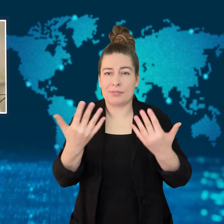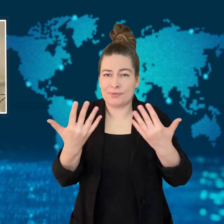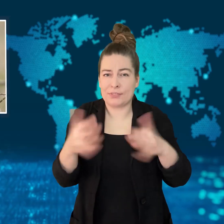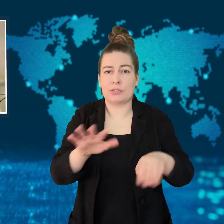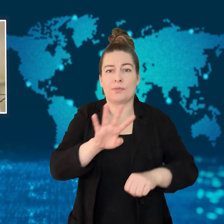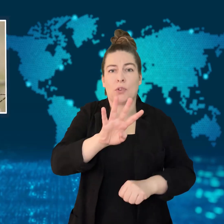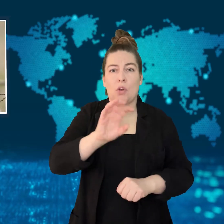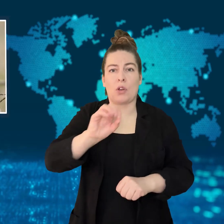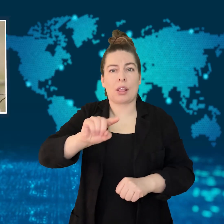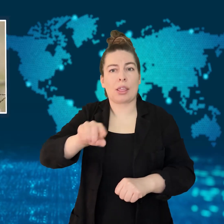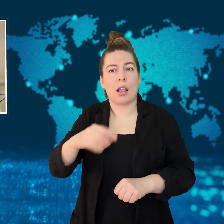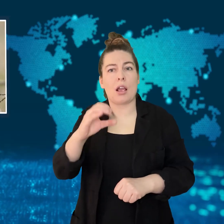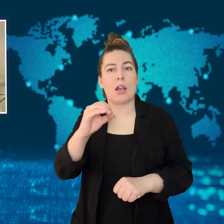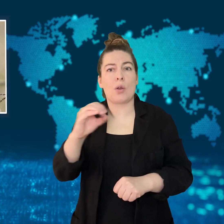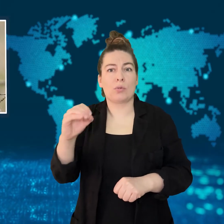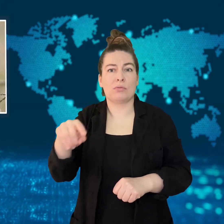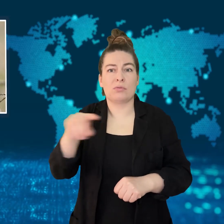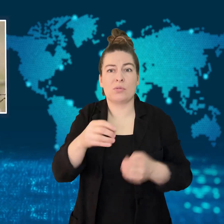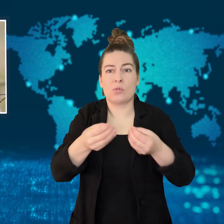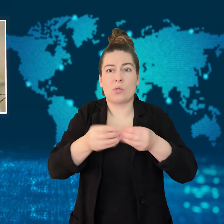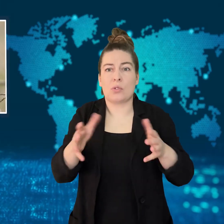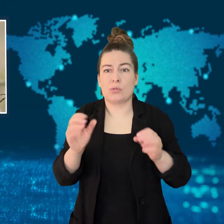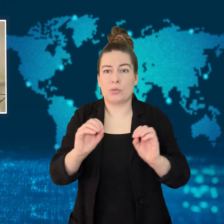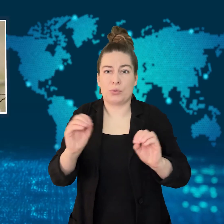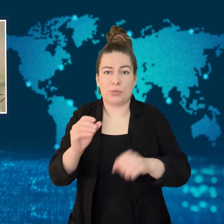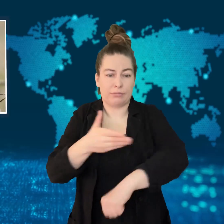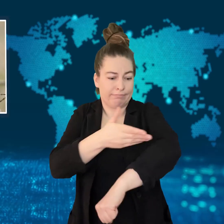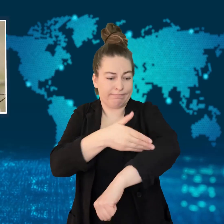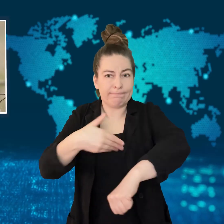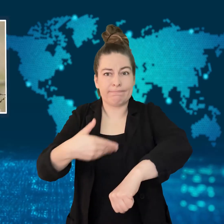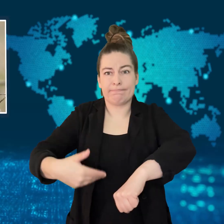Ronin has around 2 more years of